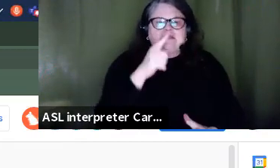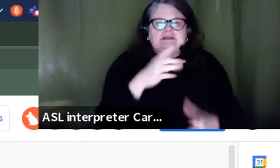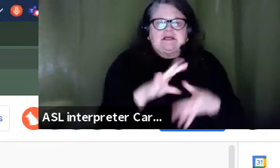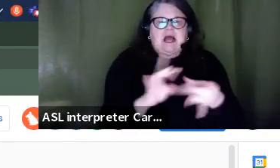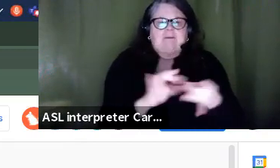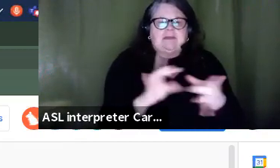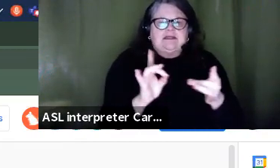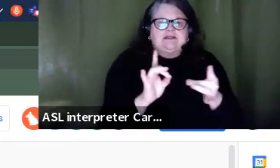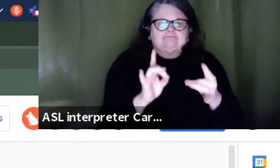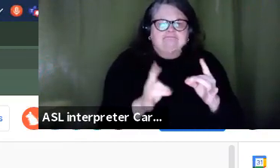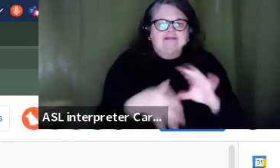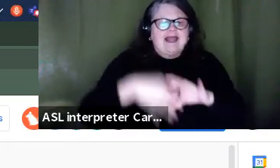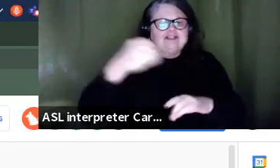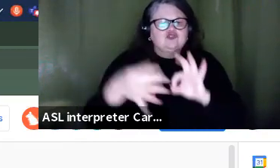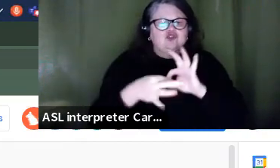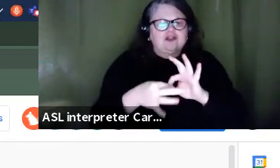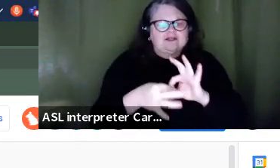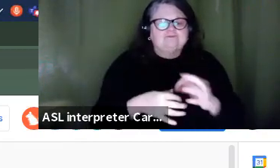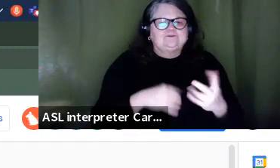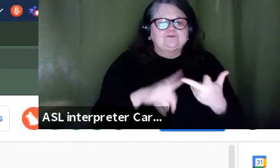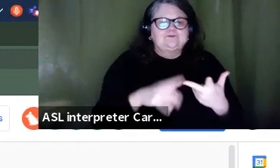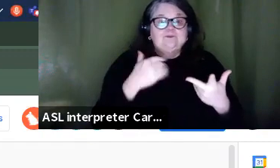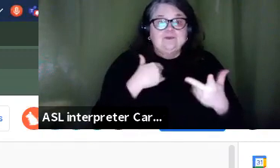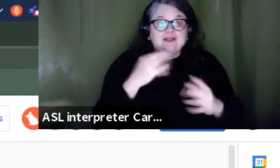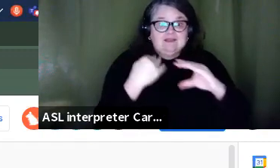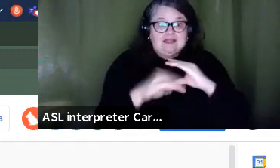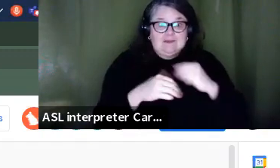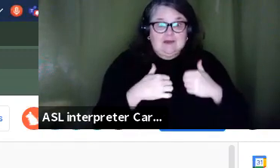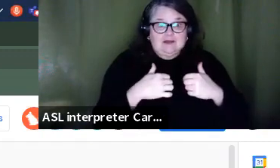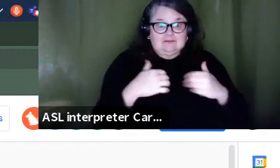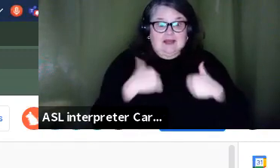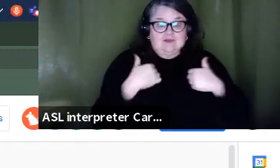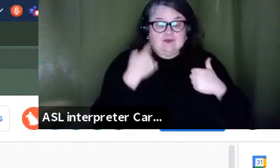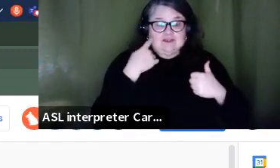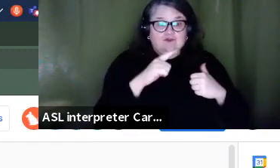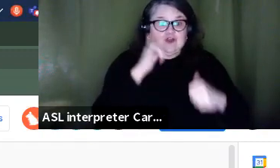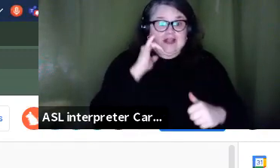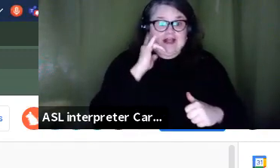allocation. Vac rack allocation advocacy. We have a sample of public comment that we have a link to.